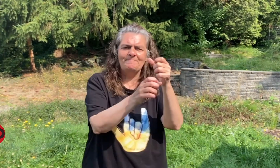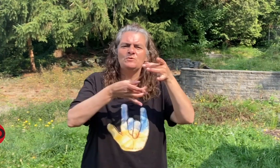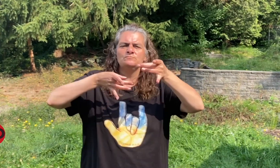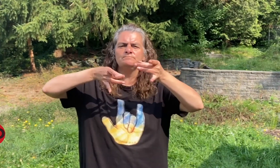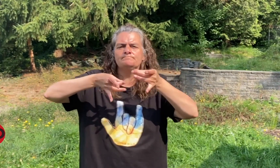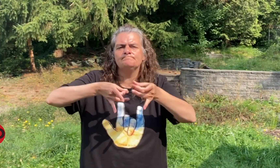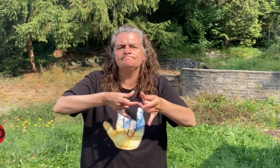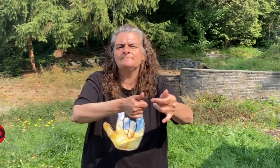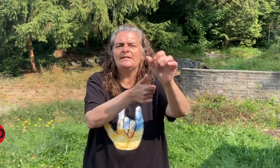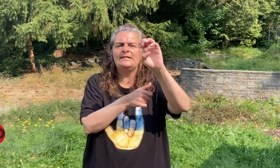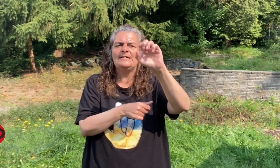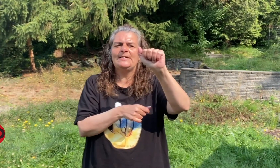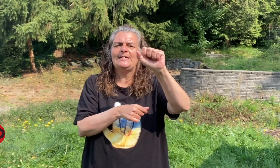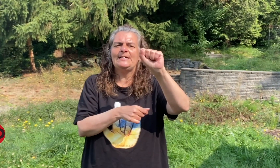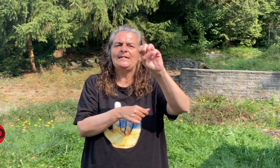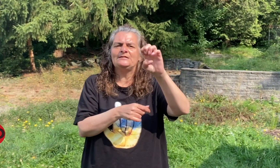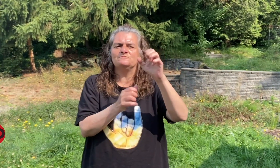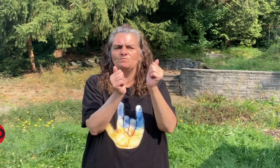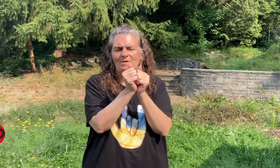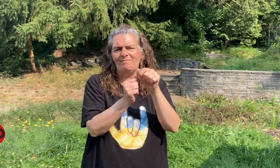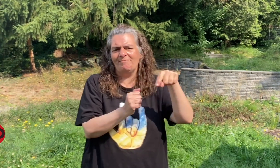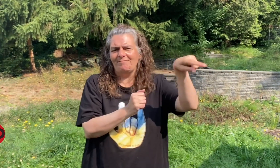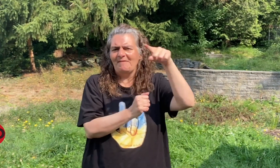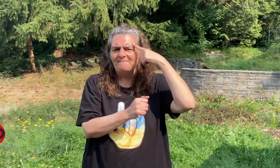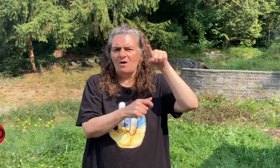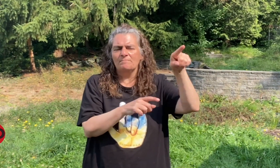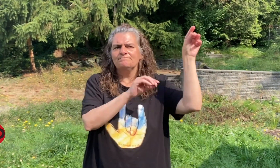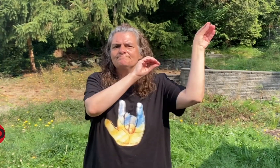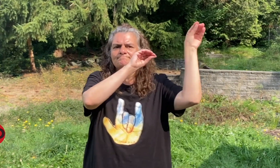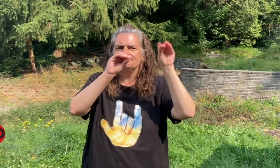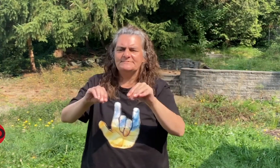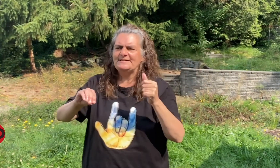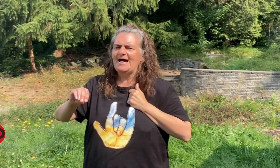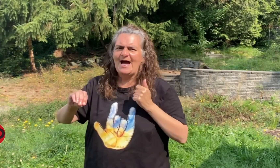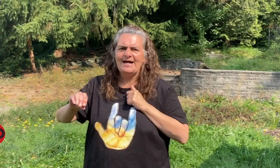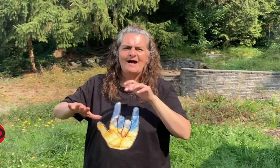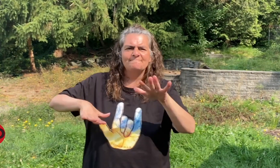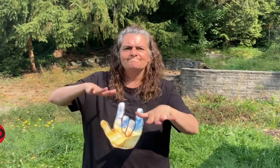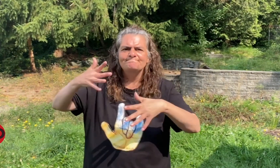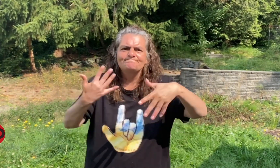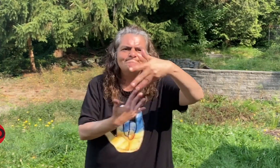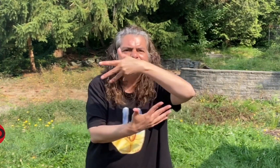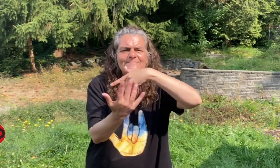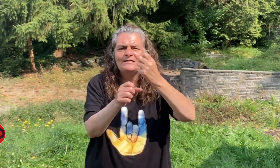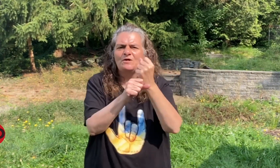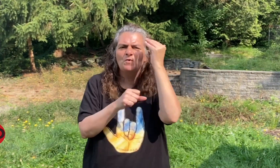we want to make sure we help ease them to resettle in Canada,